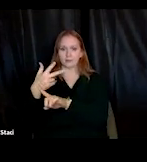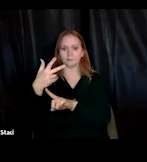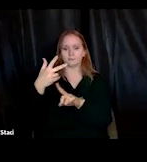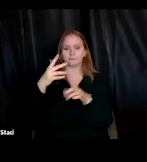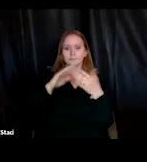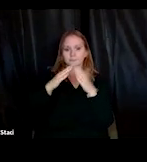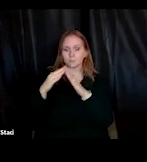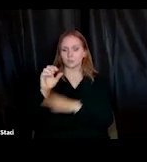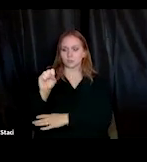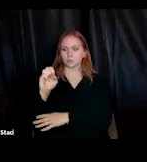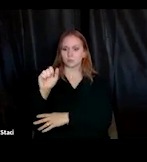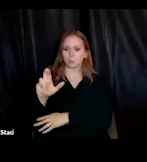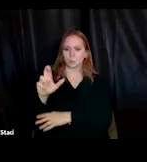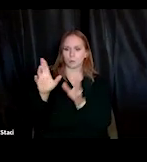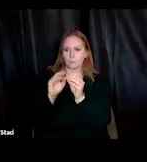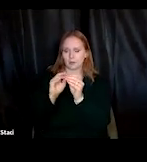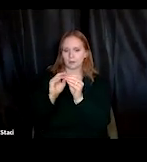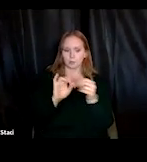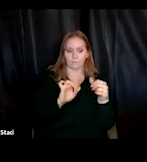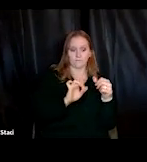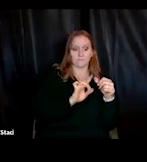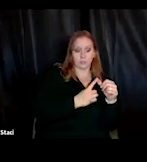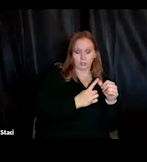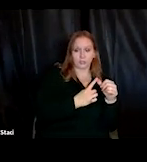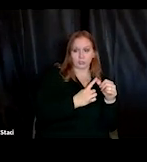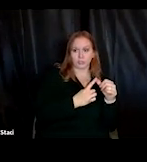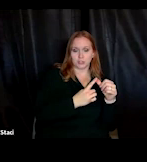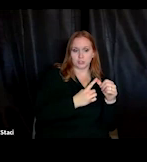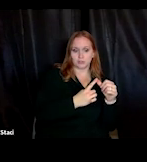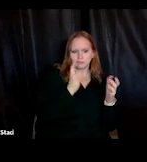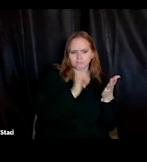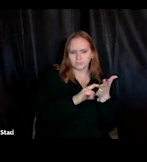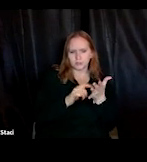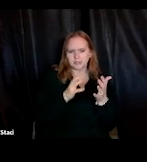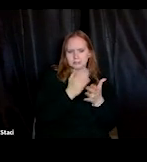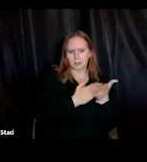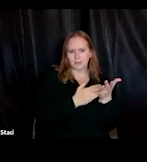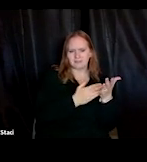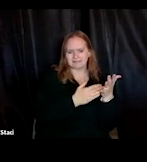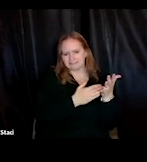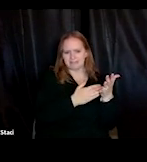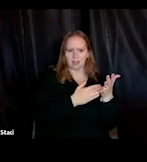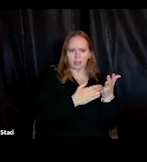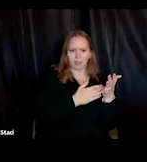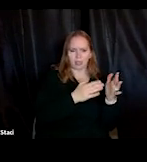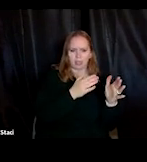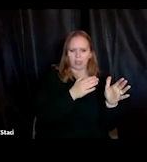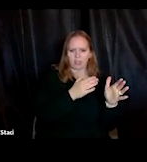So we initially identified some key gaps and then scheduled these technical assistance sessions